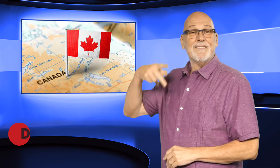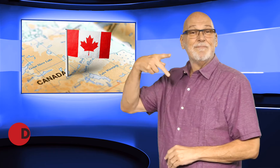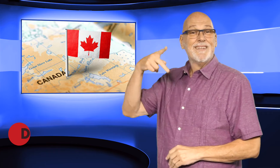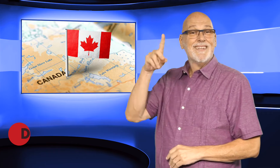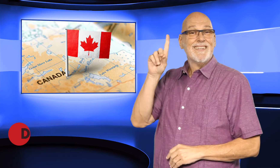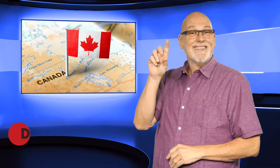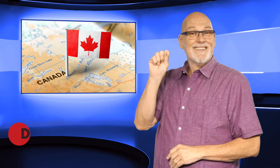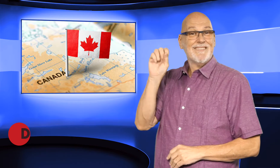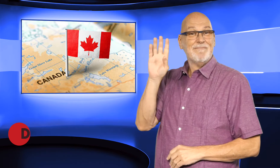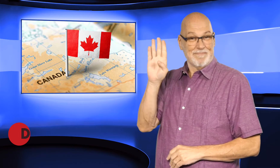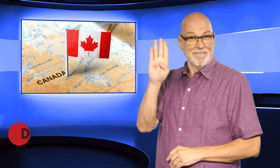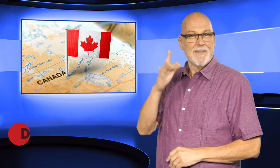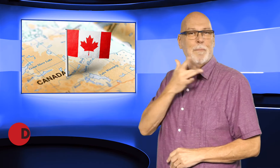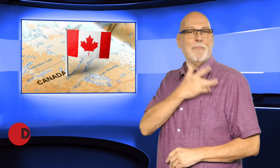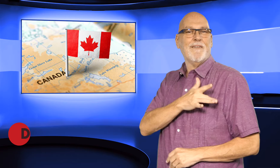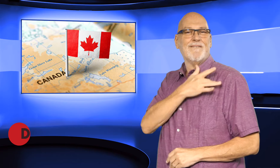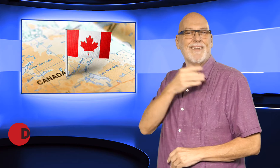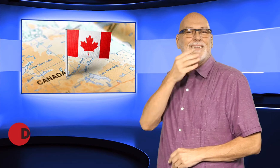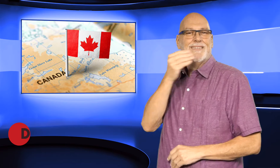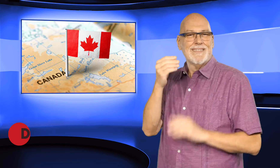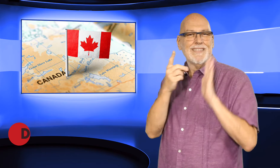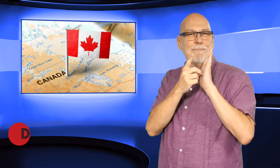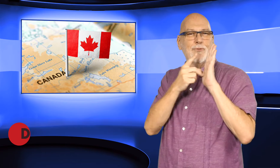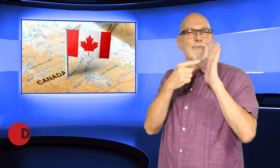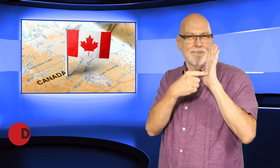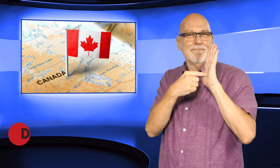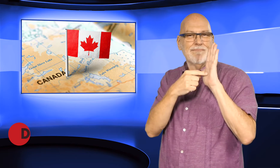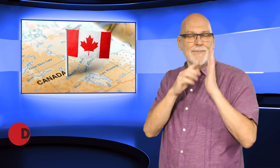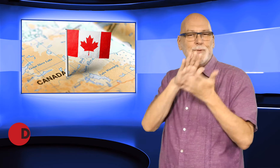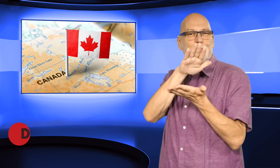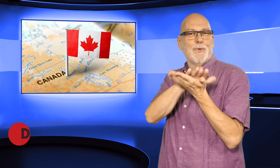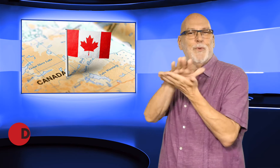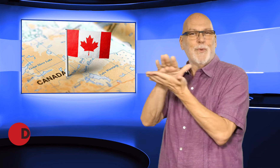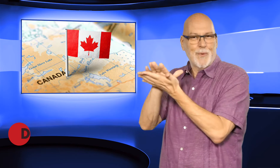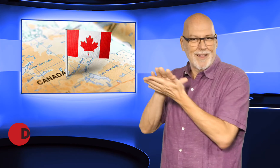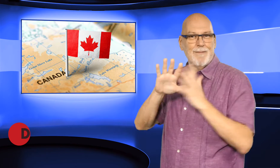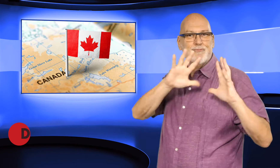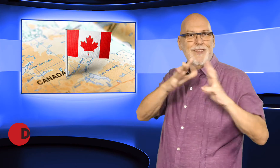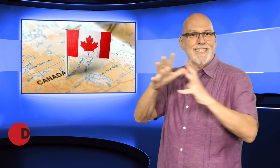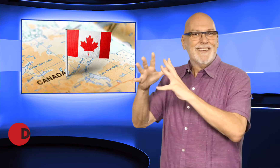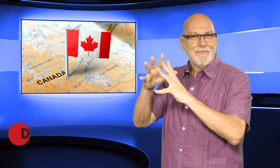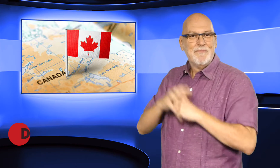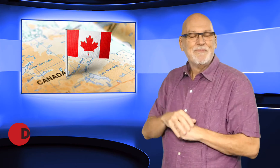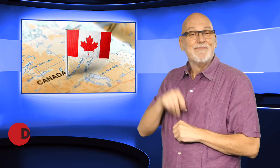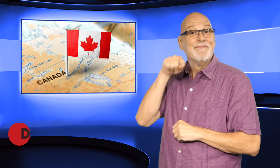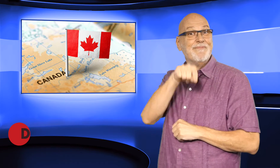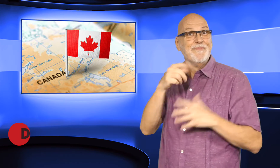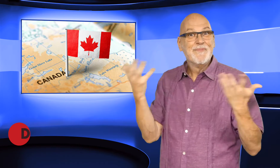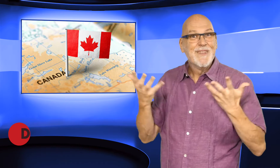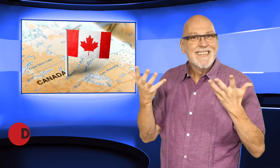Provincial and Demonstration Schools Branch (PDSB)